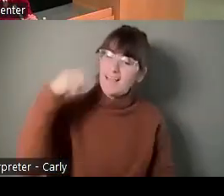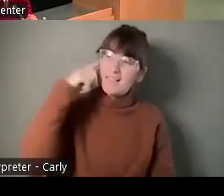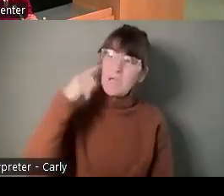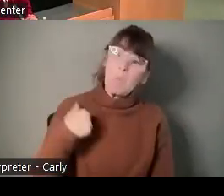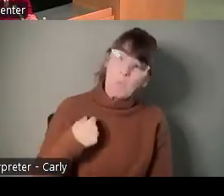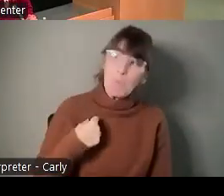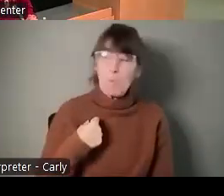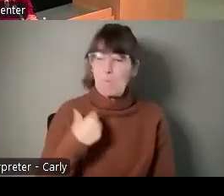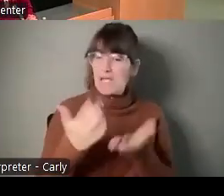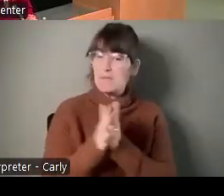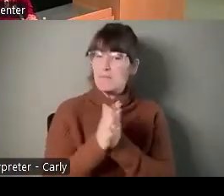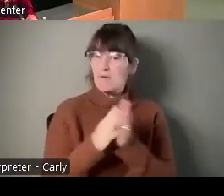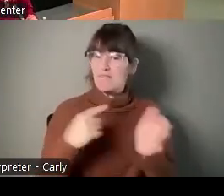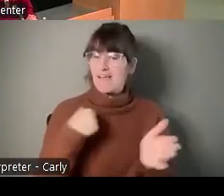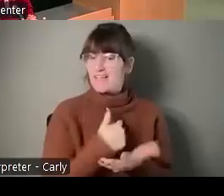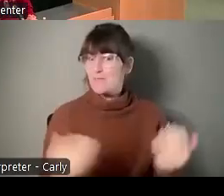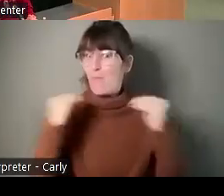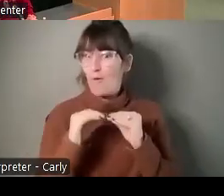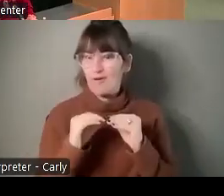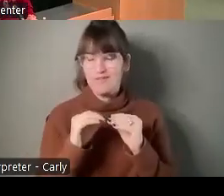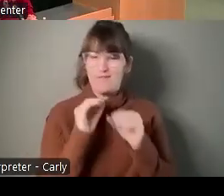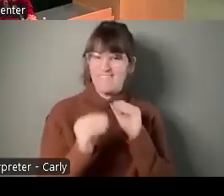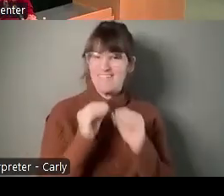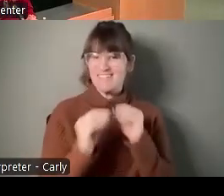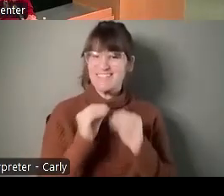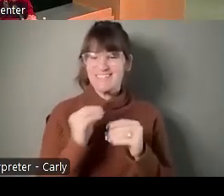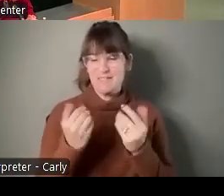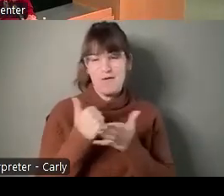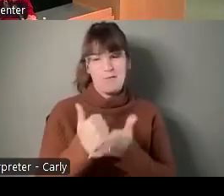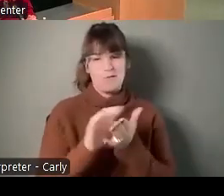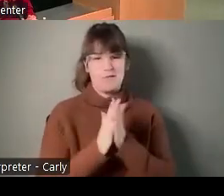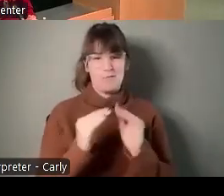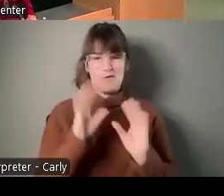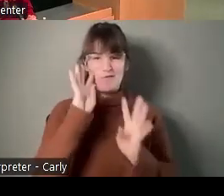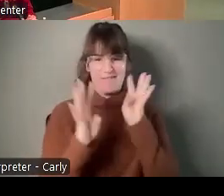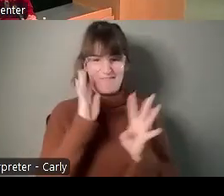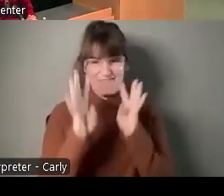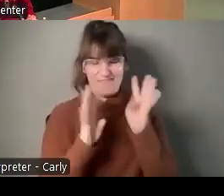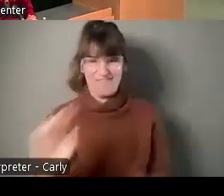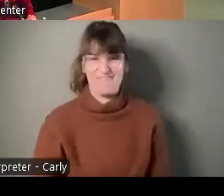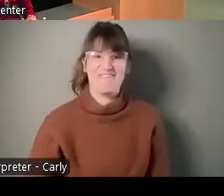to come up with this process. So it's a crucible of creativity. Um so how do we so this is that we